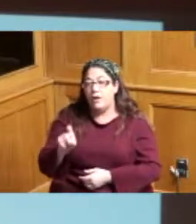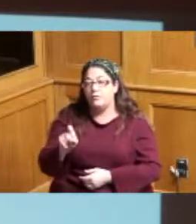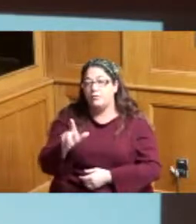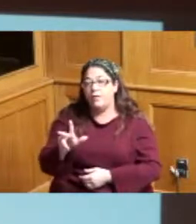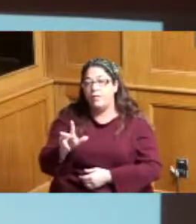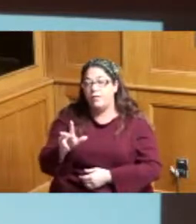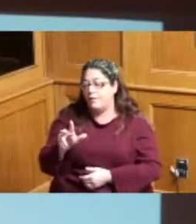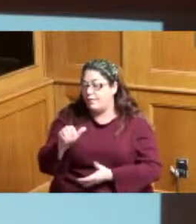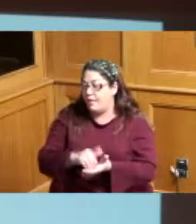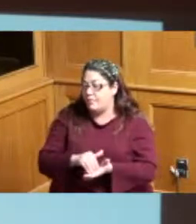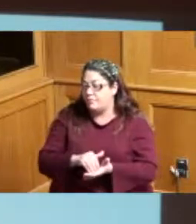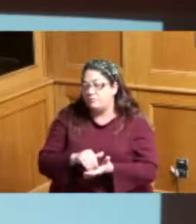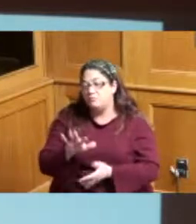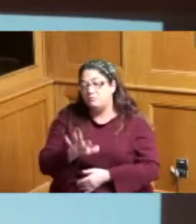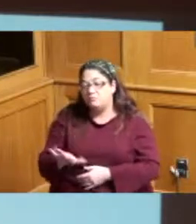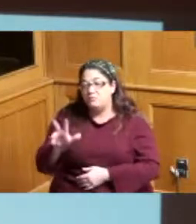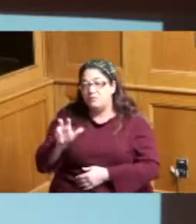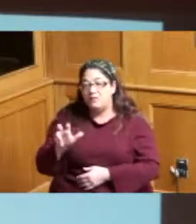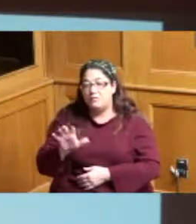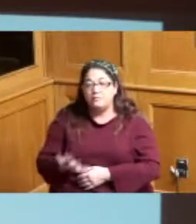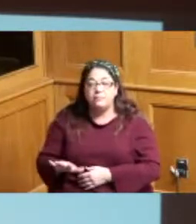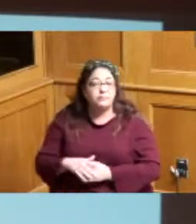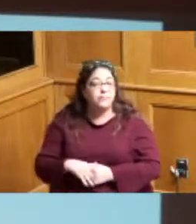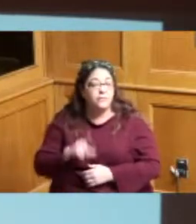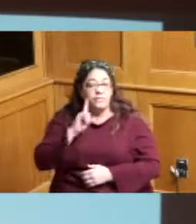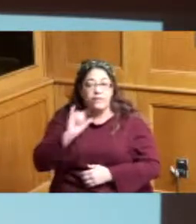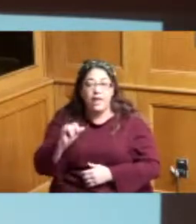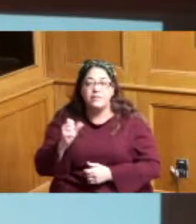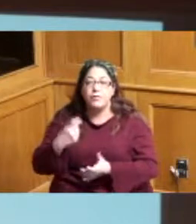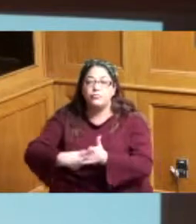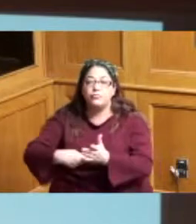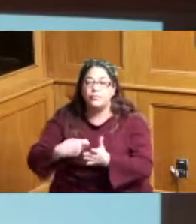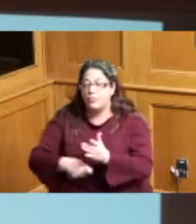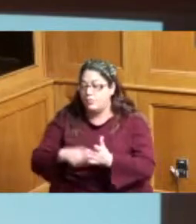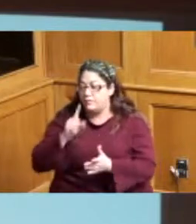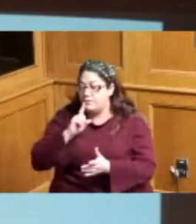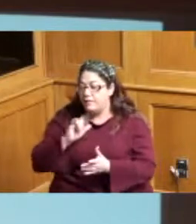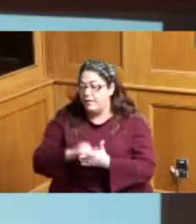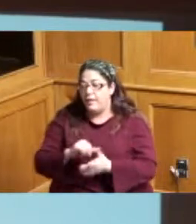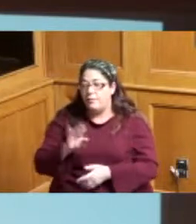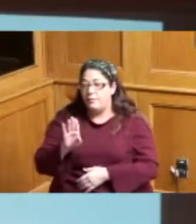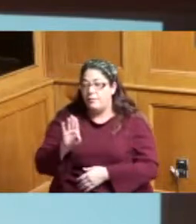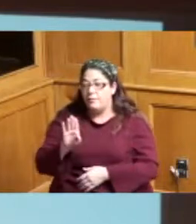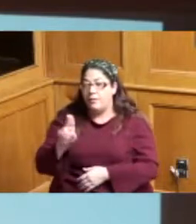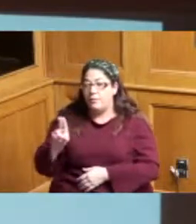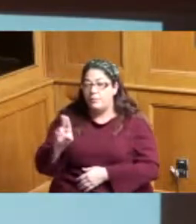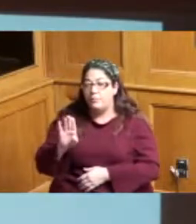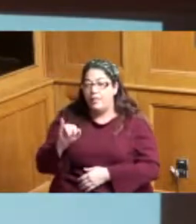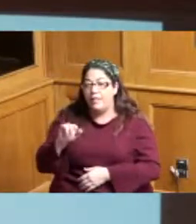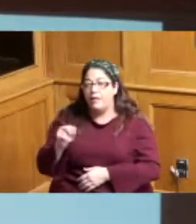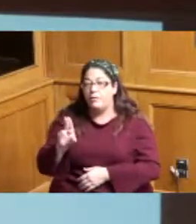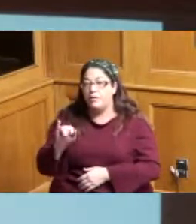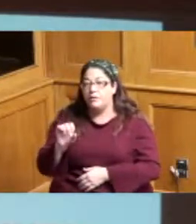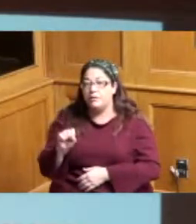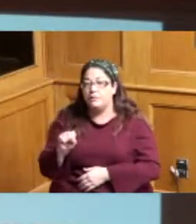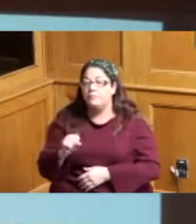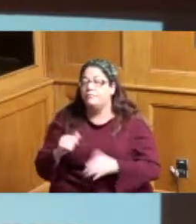roughly lose about a percent or more of the of the billing units so then we do what we do is then now